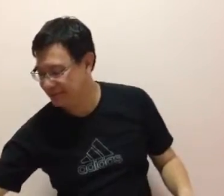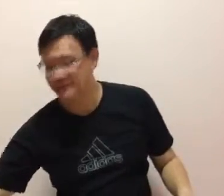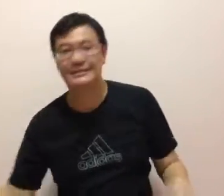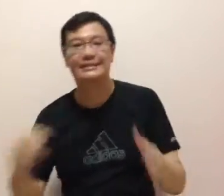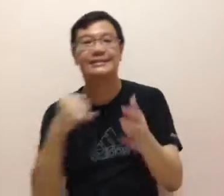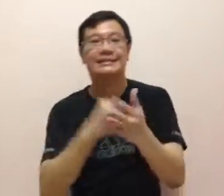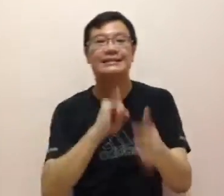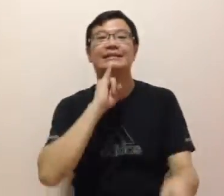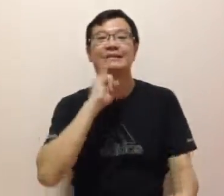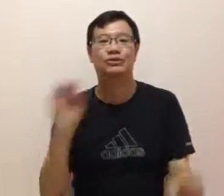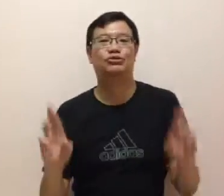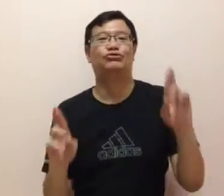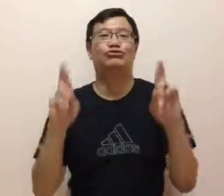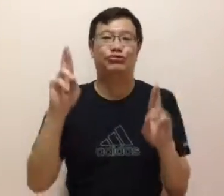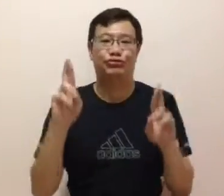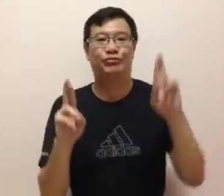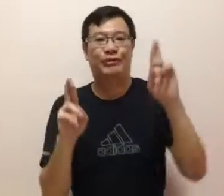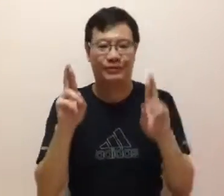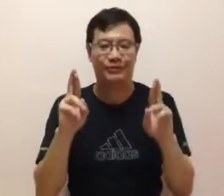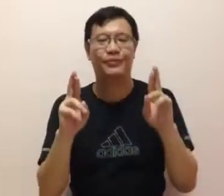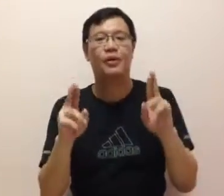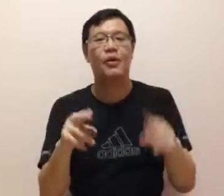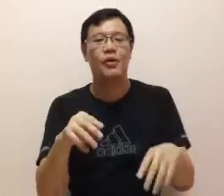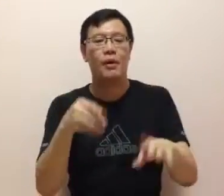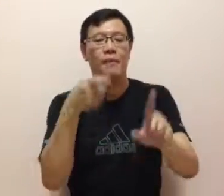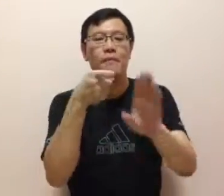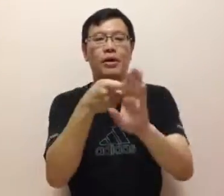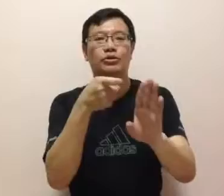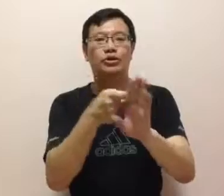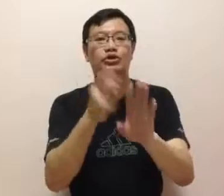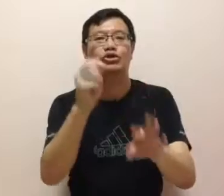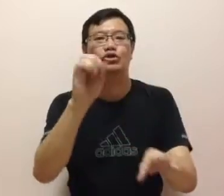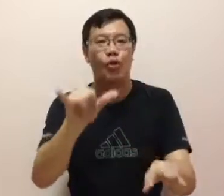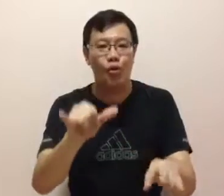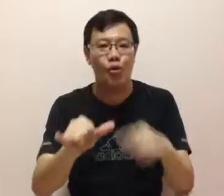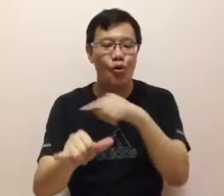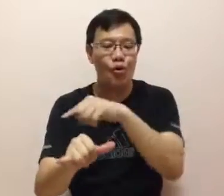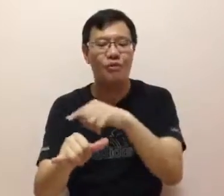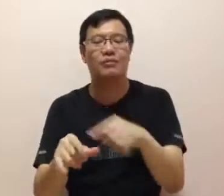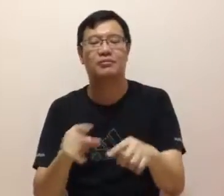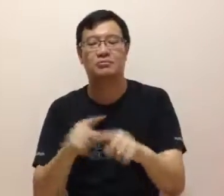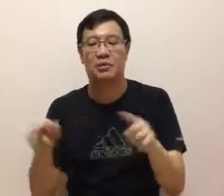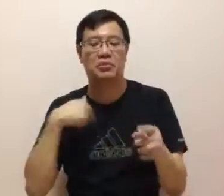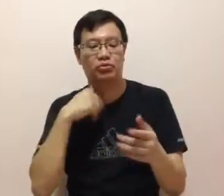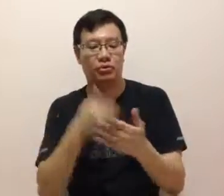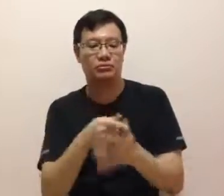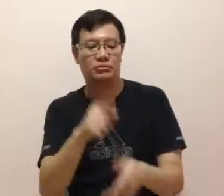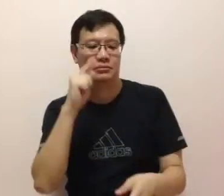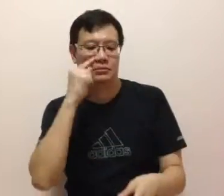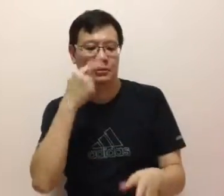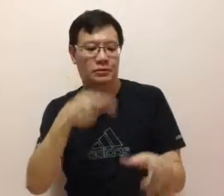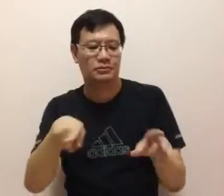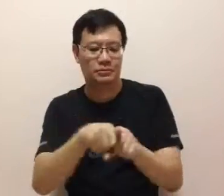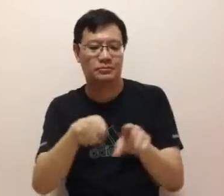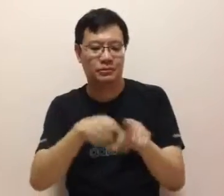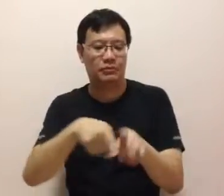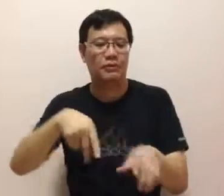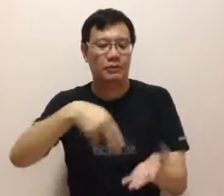It is a robot. A battery operated toy. But my daughter said that it was also boring.